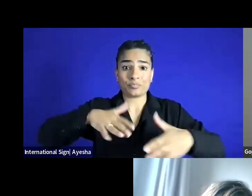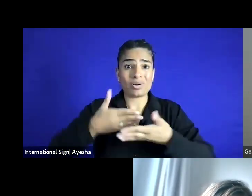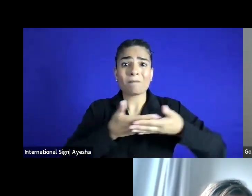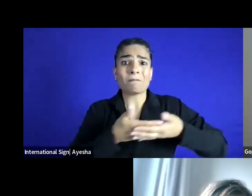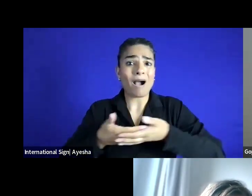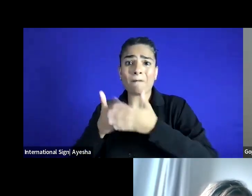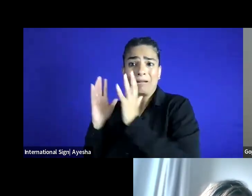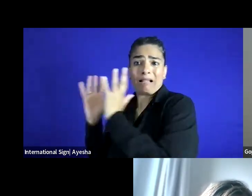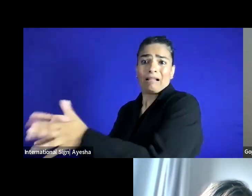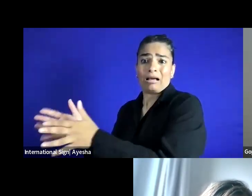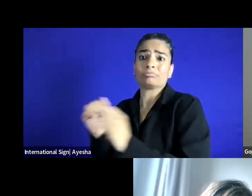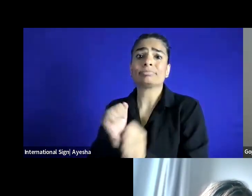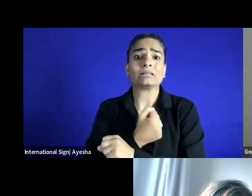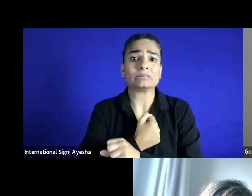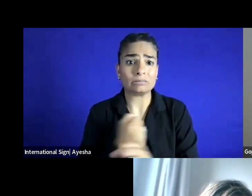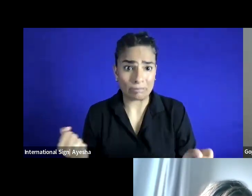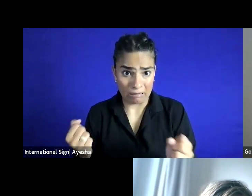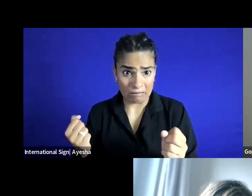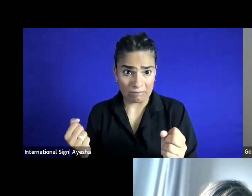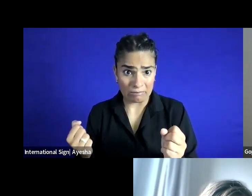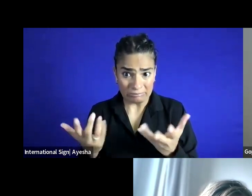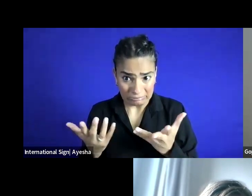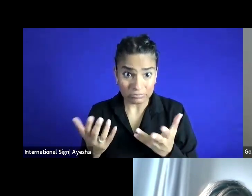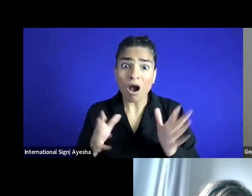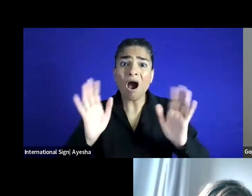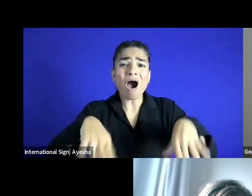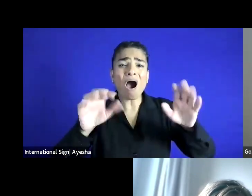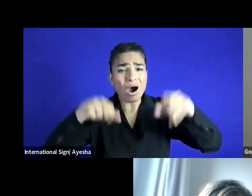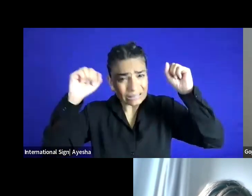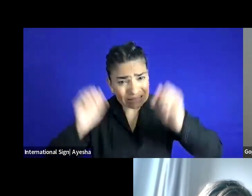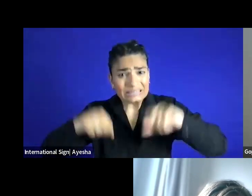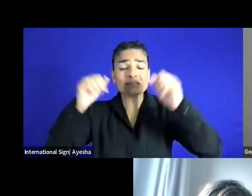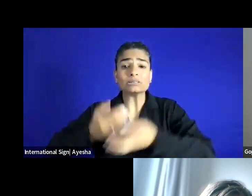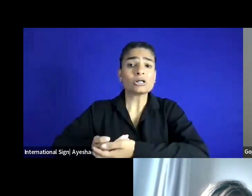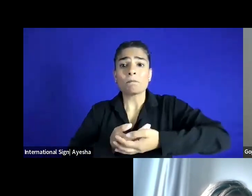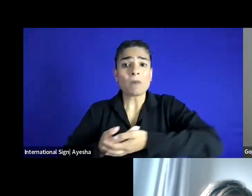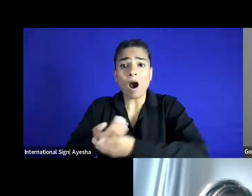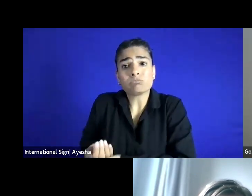and we will try to share all the information that we can on childcare and hopefully also